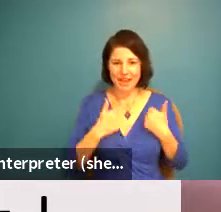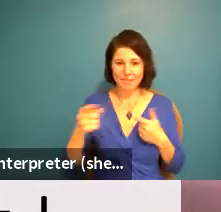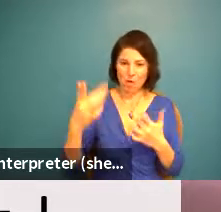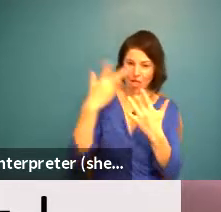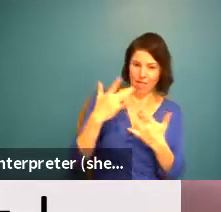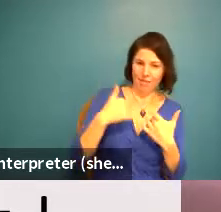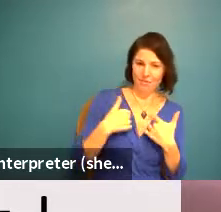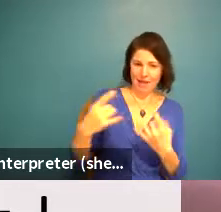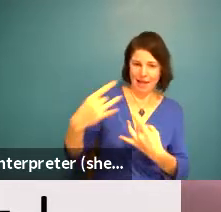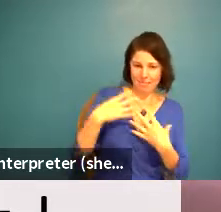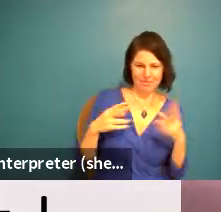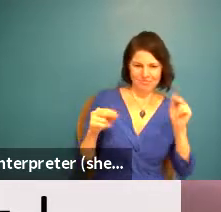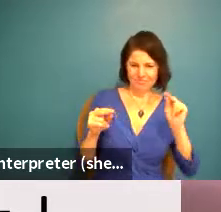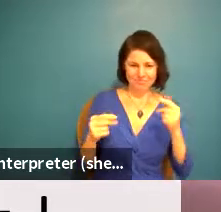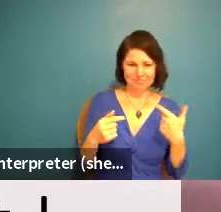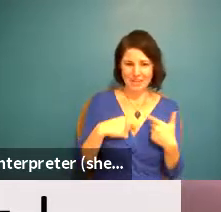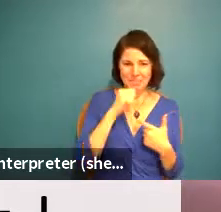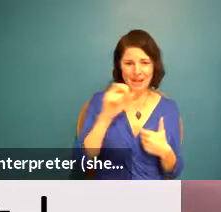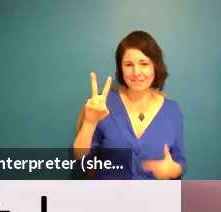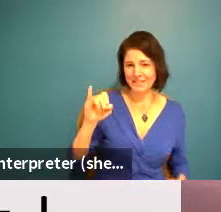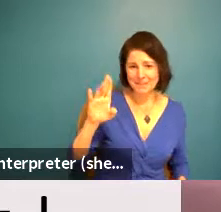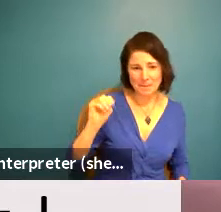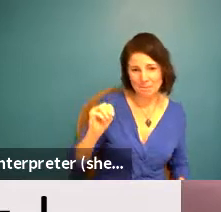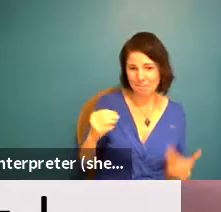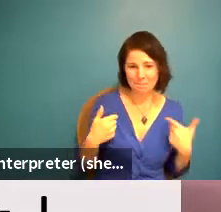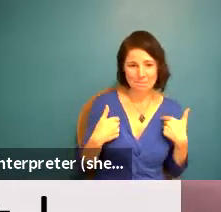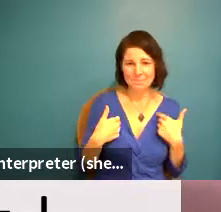you should not hate me because I am not a victim or freak. And I have a lot to teach you.